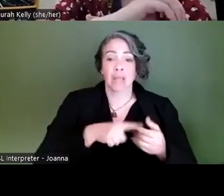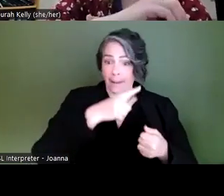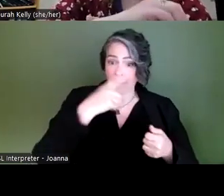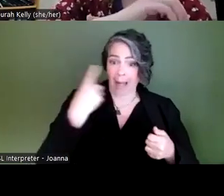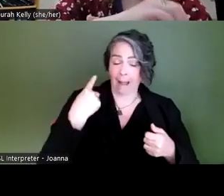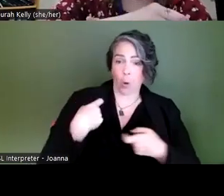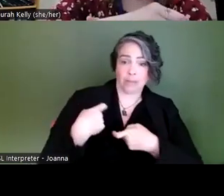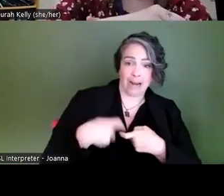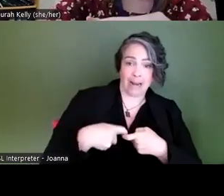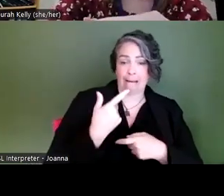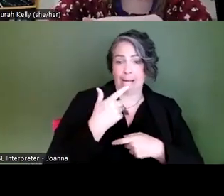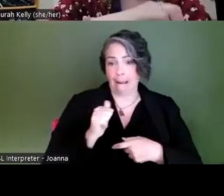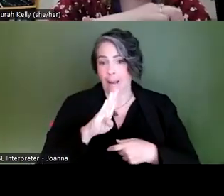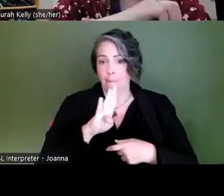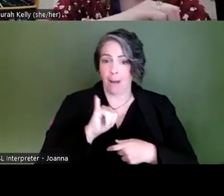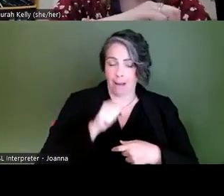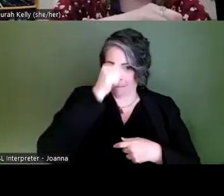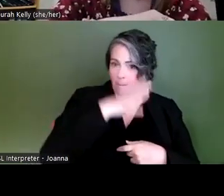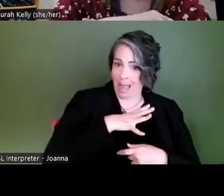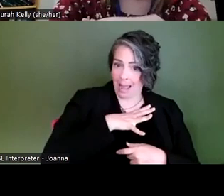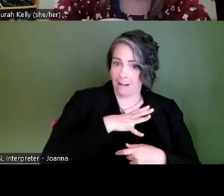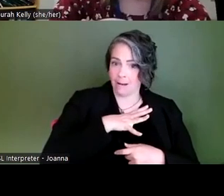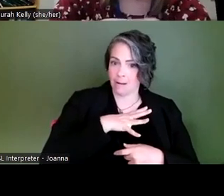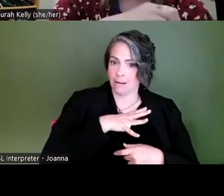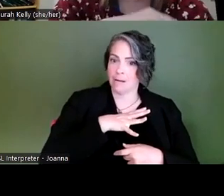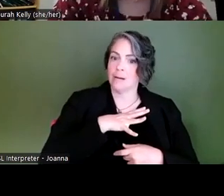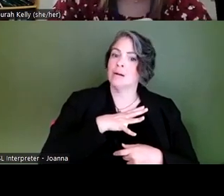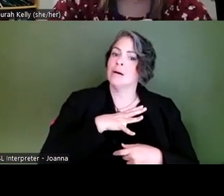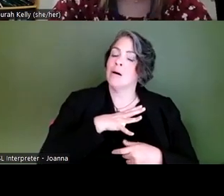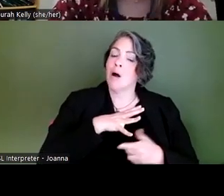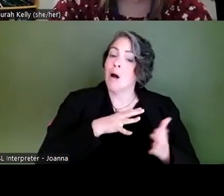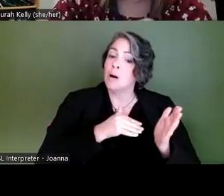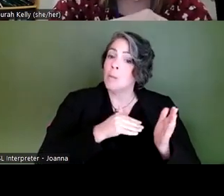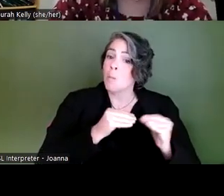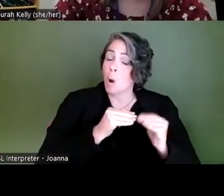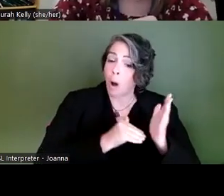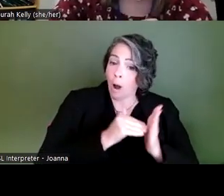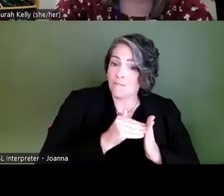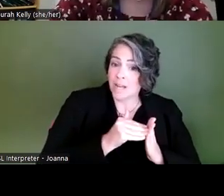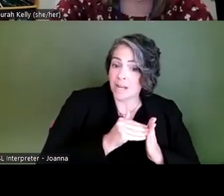and bisexual men had higher odds of co-occurring substance use disorder and suicidal thoughts